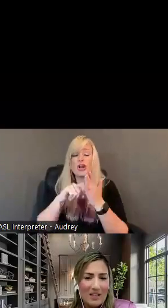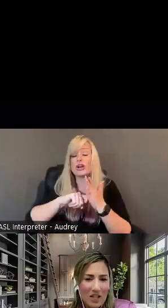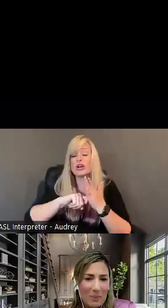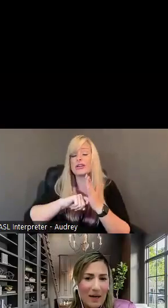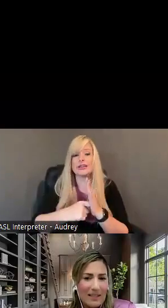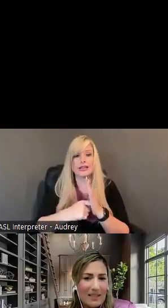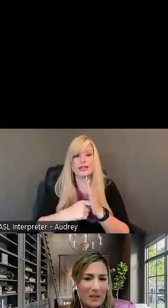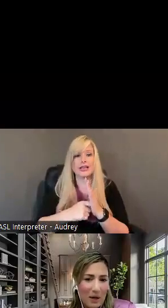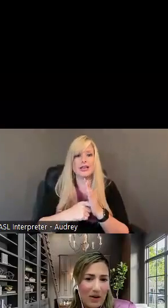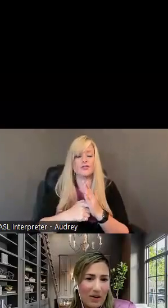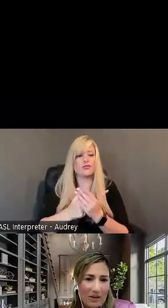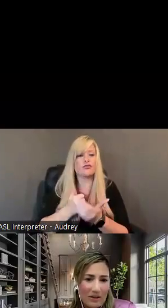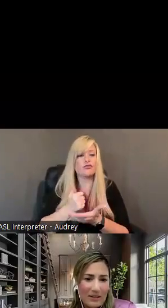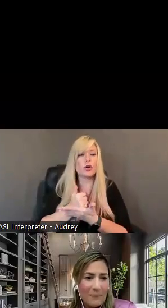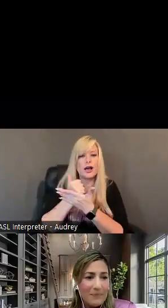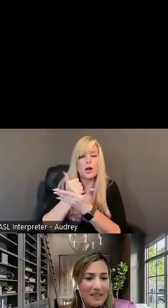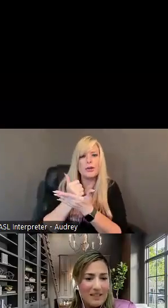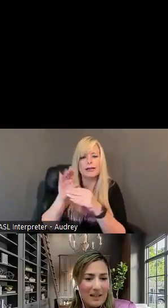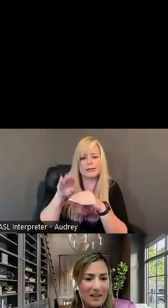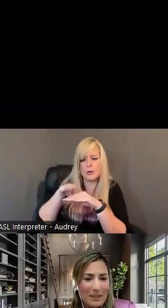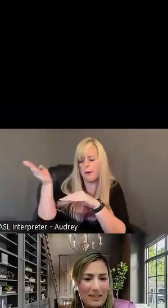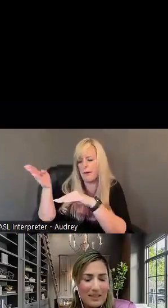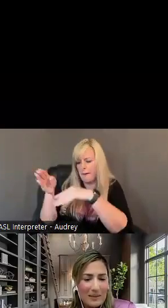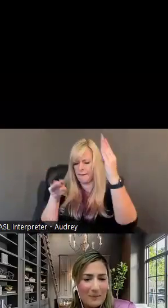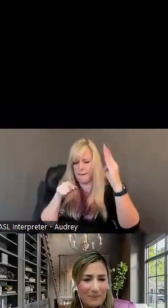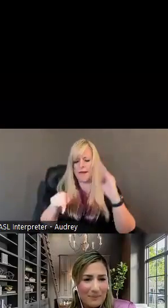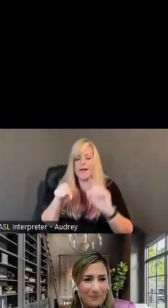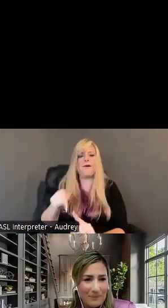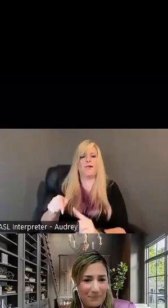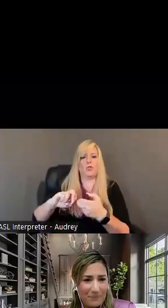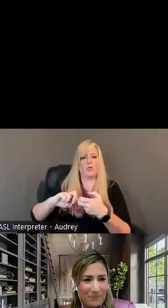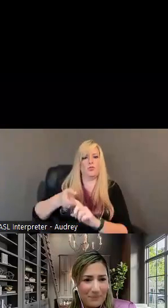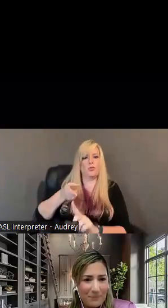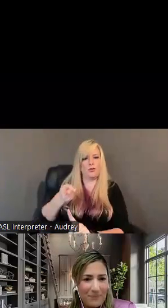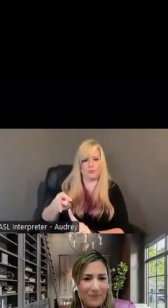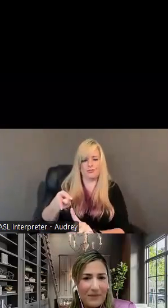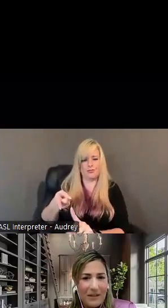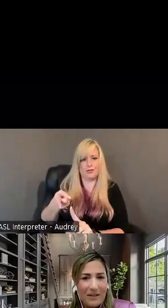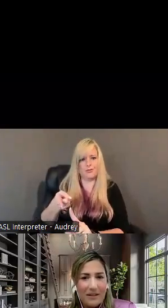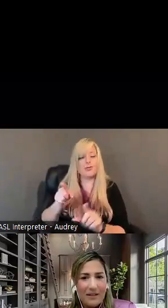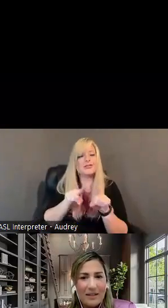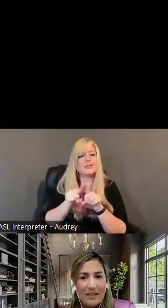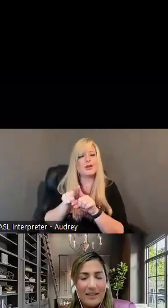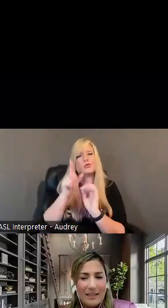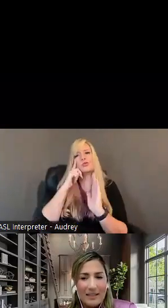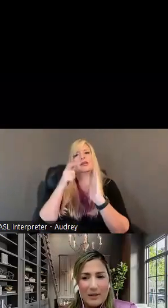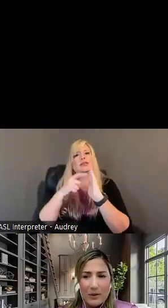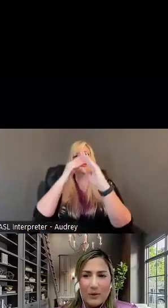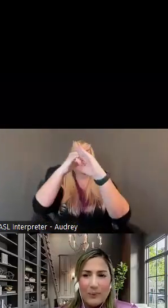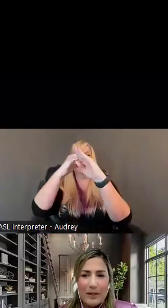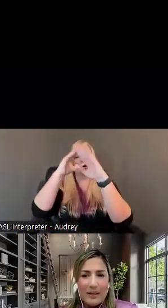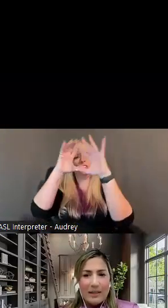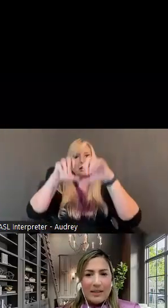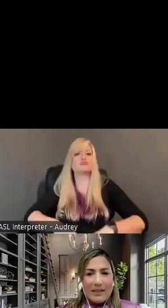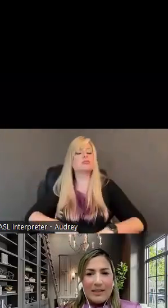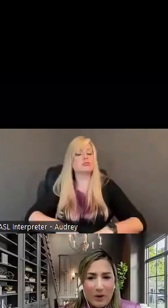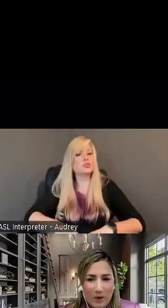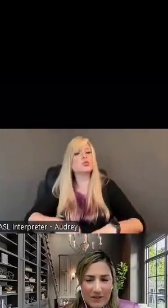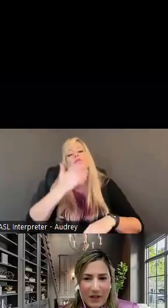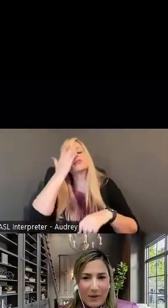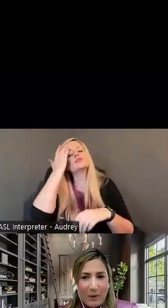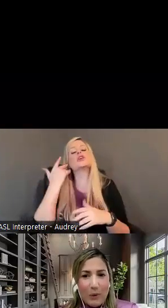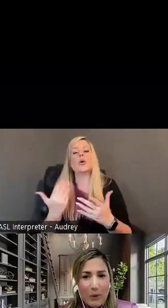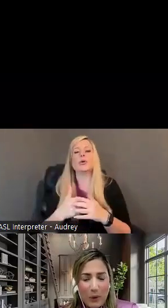shape access barriers. Next slide, please. And so in the interest of time, I won't go